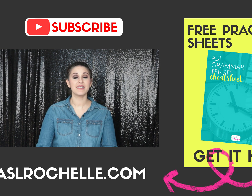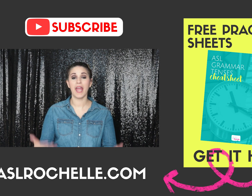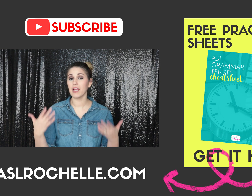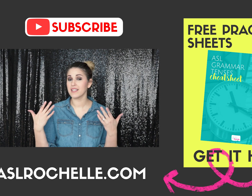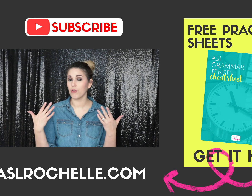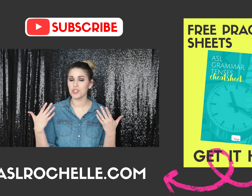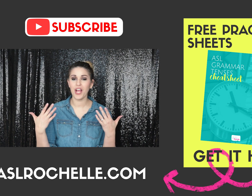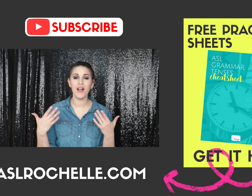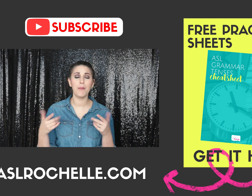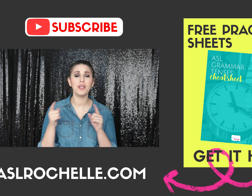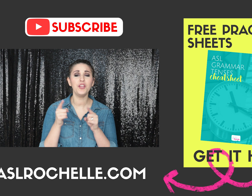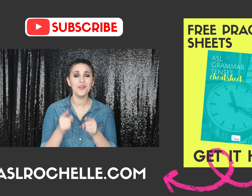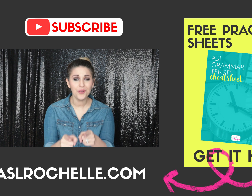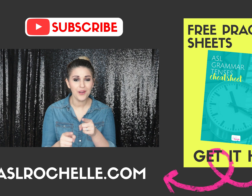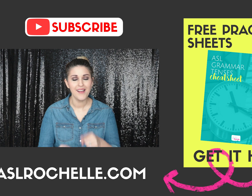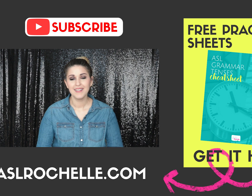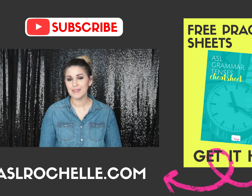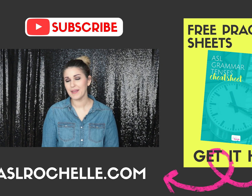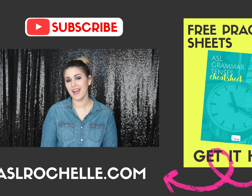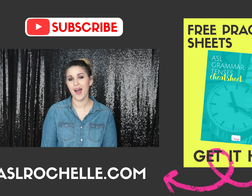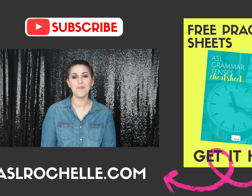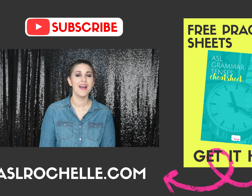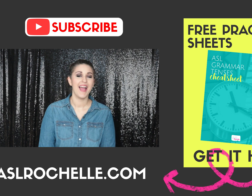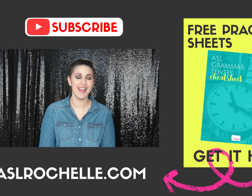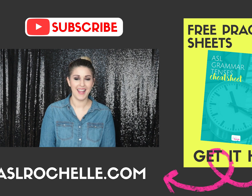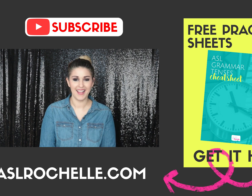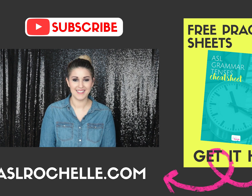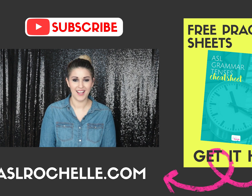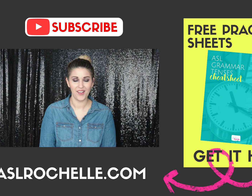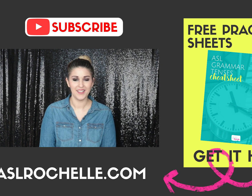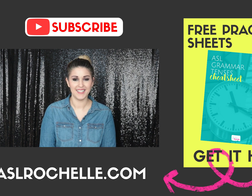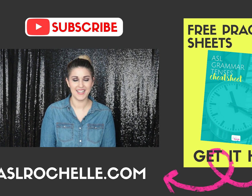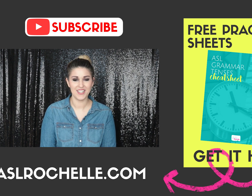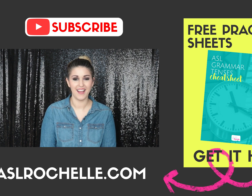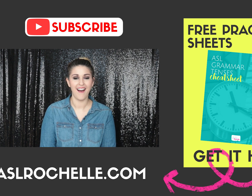This is ASL Rochelle helping you to become an Asl Ninja.